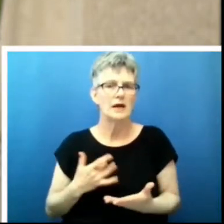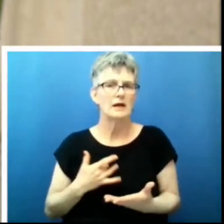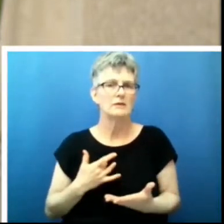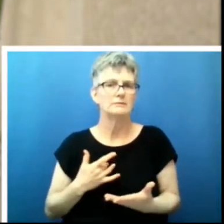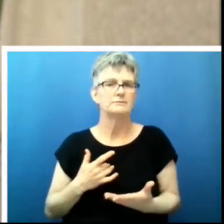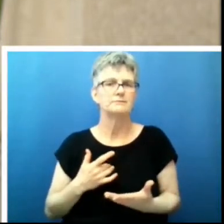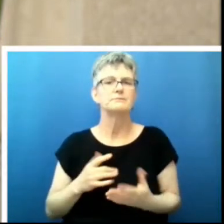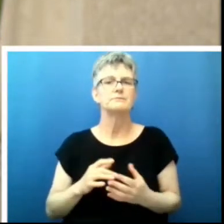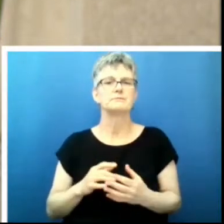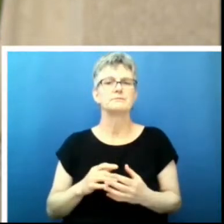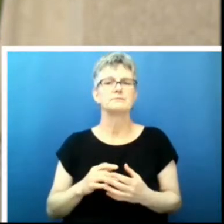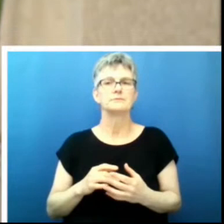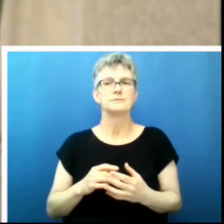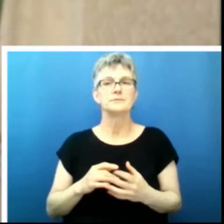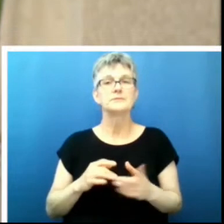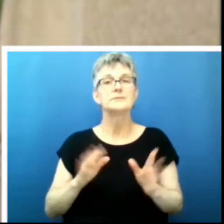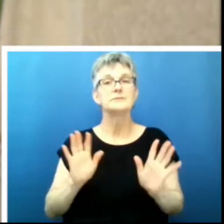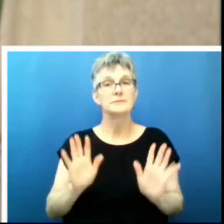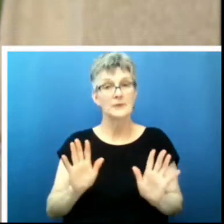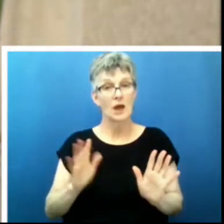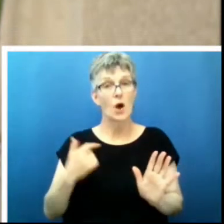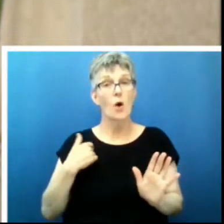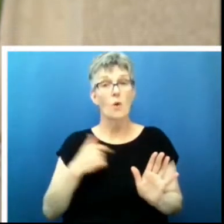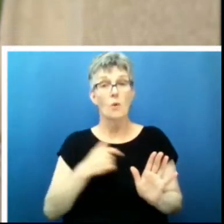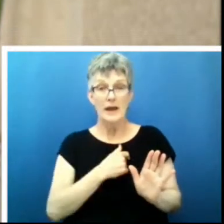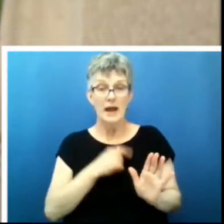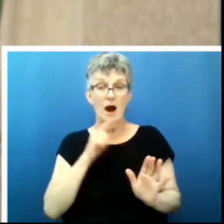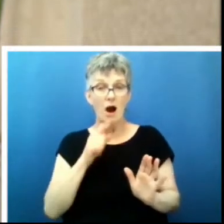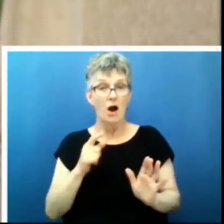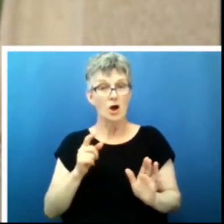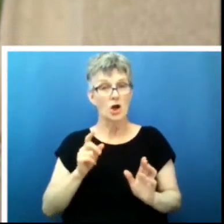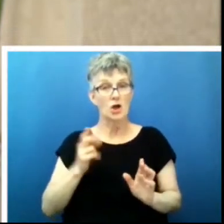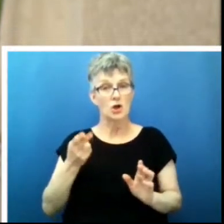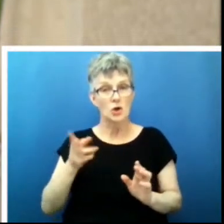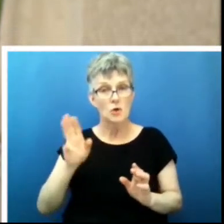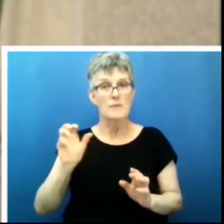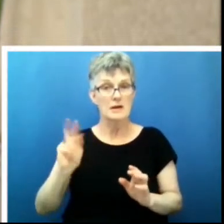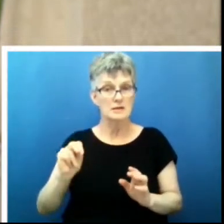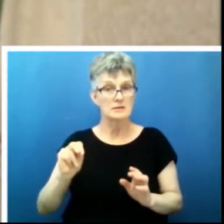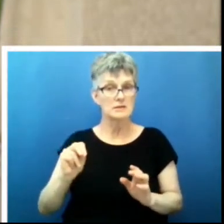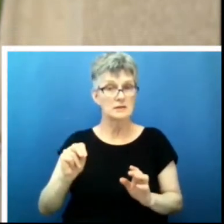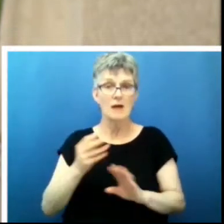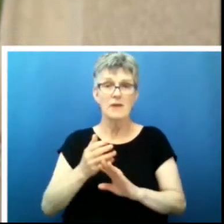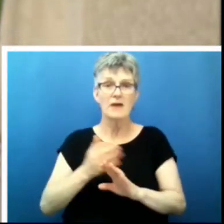As humans, before our precious time on planet earth passes, each moment you have